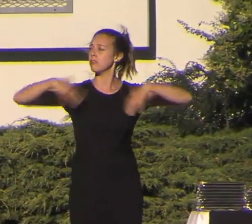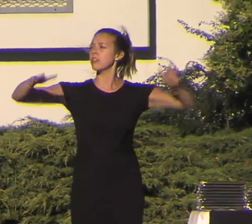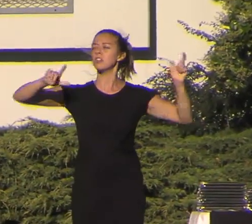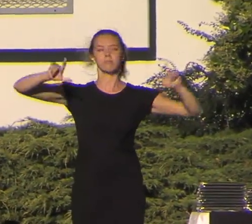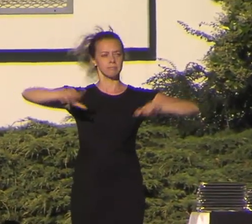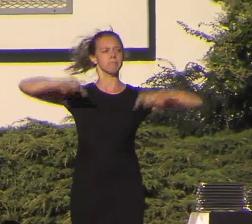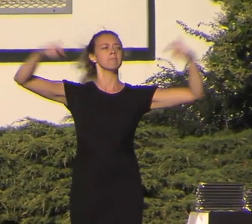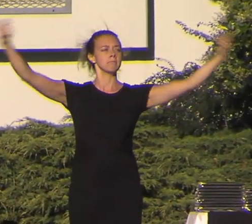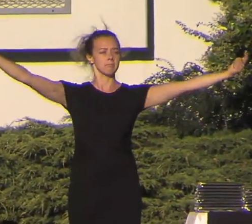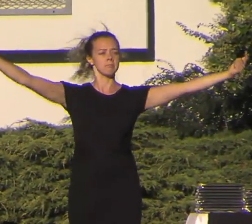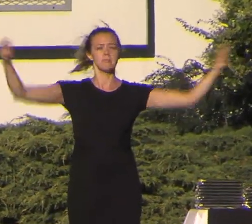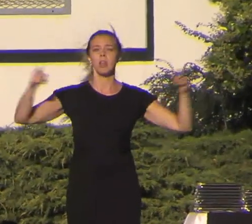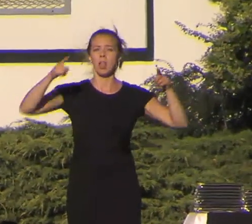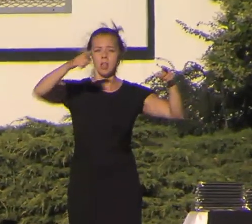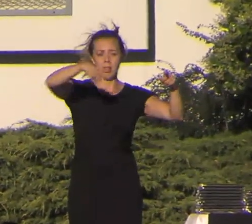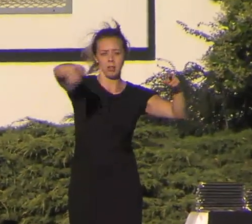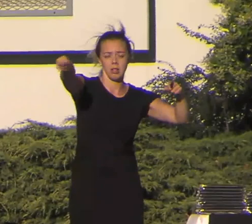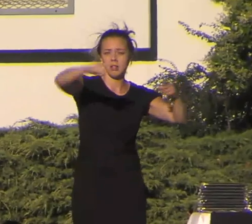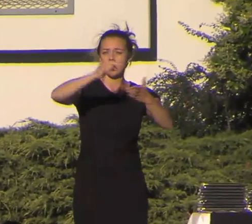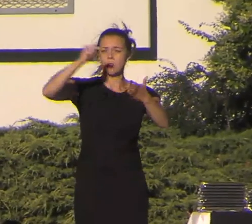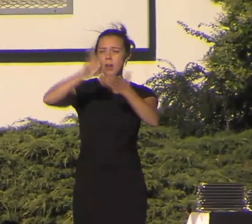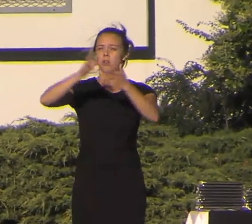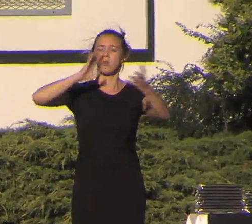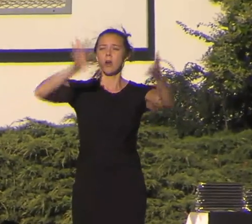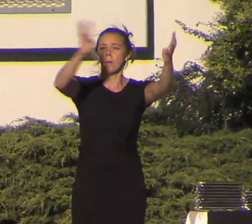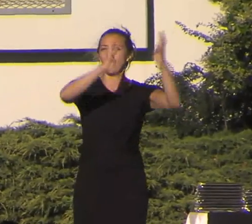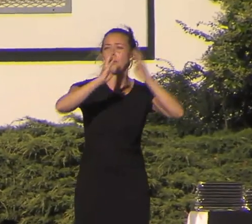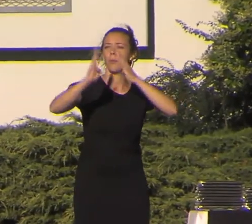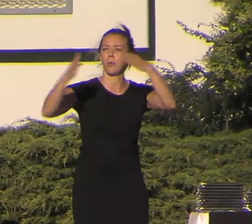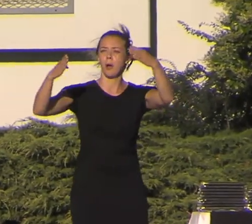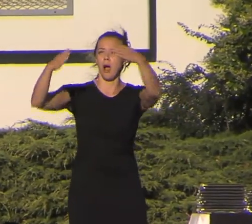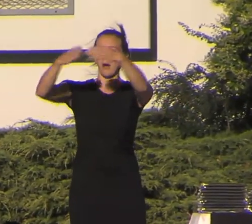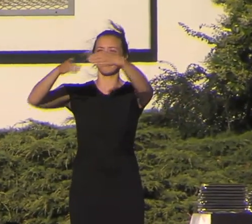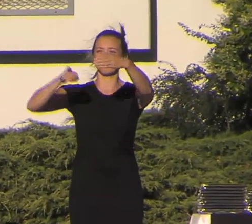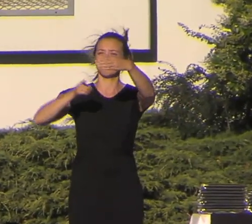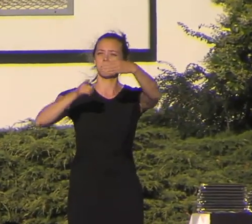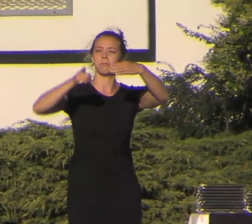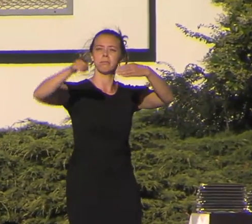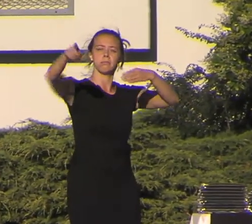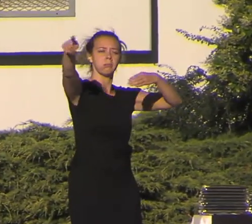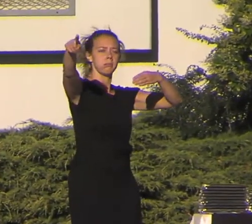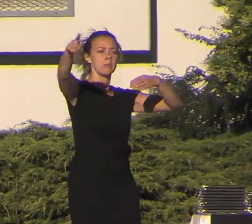They will exit out the north west field level exit from the stadium and head to the international fountain.